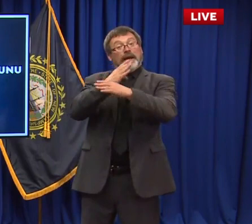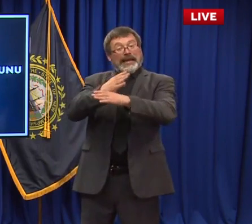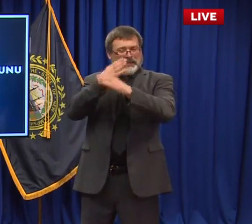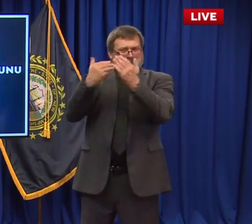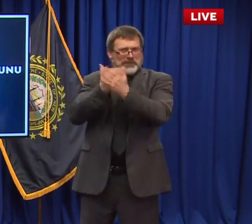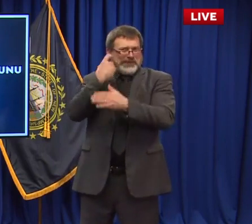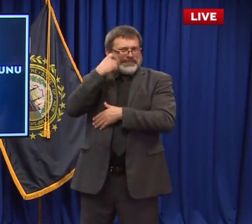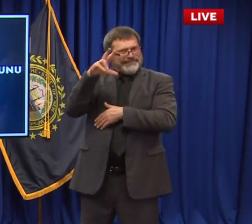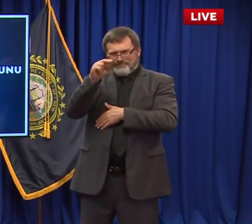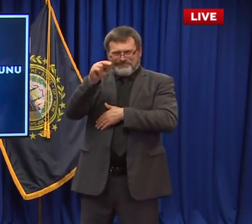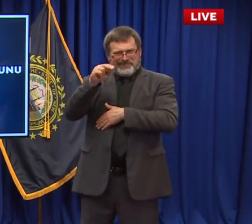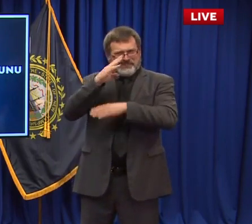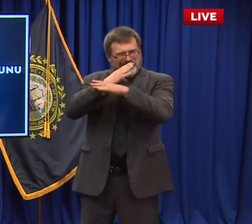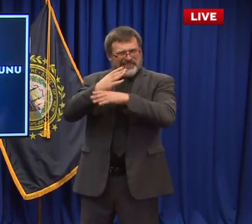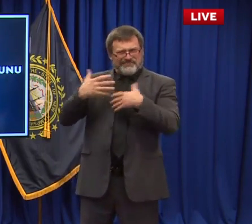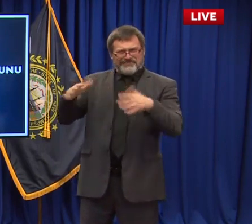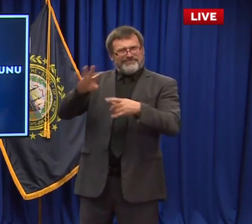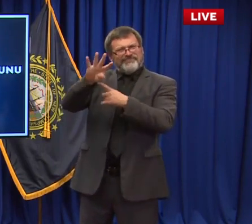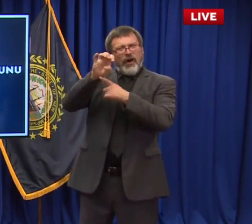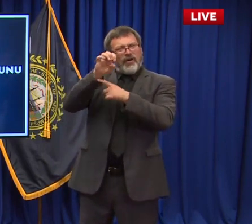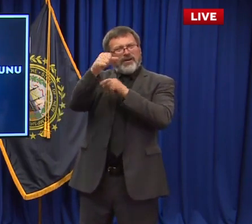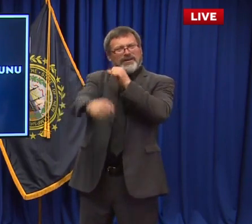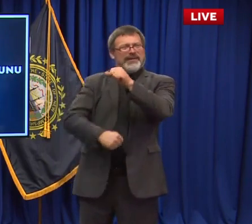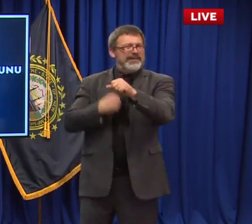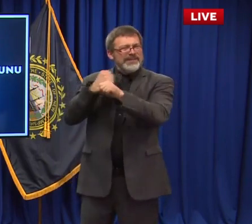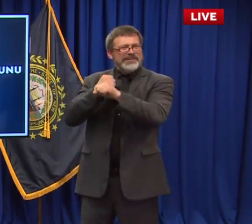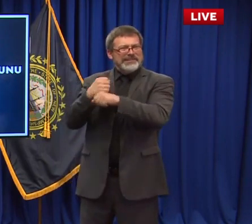JUST OF THE COVID PANDEMIC, BUT EVEN PRIOR TO THAT.